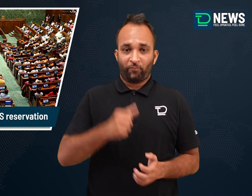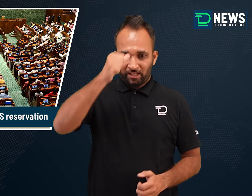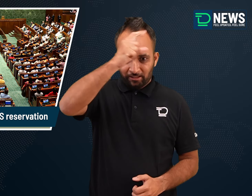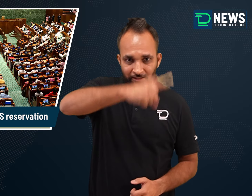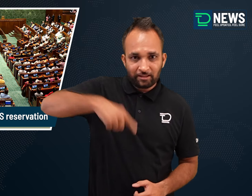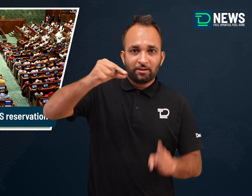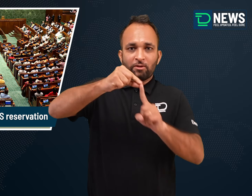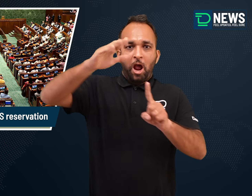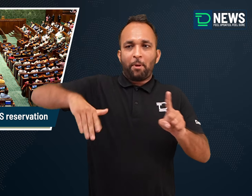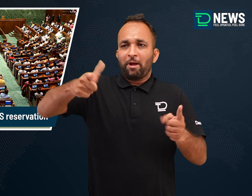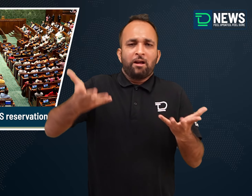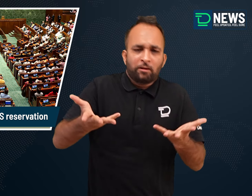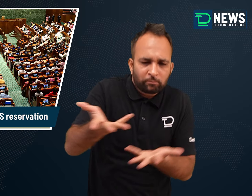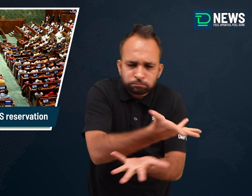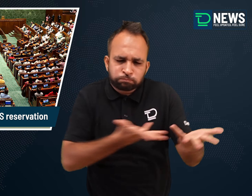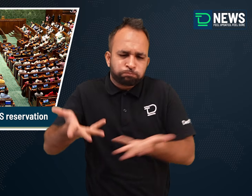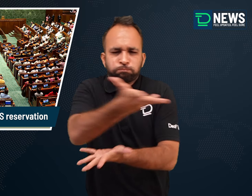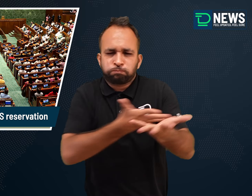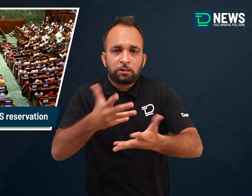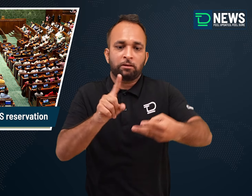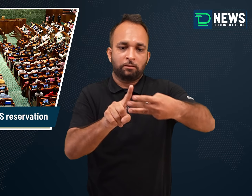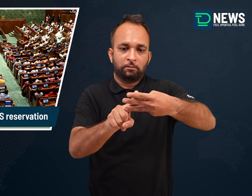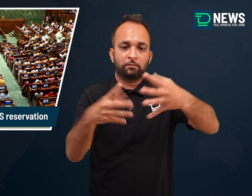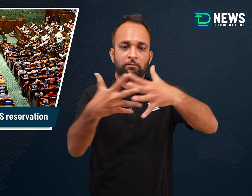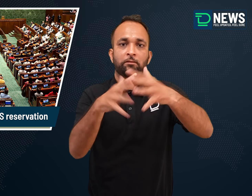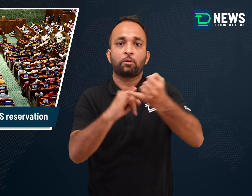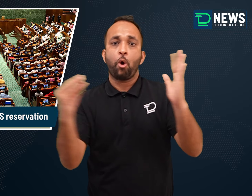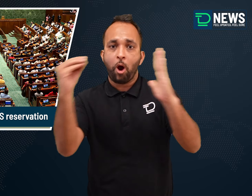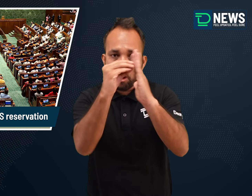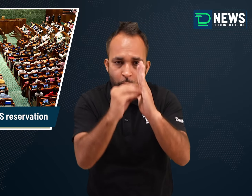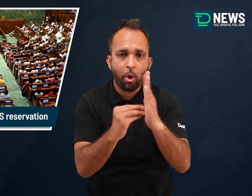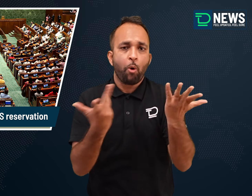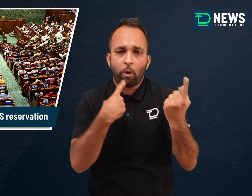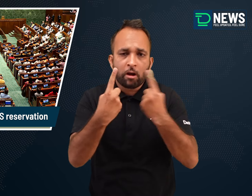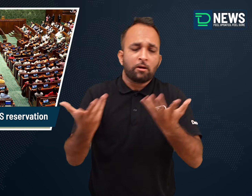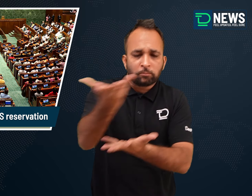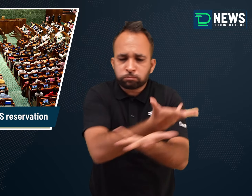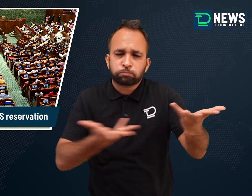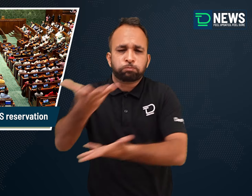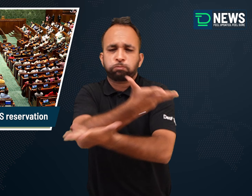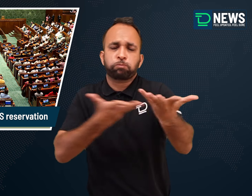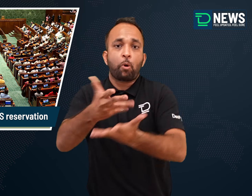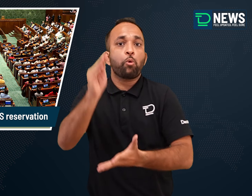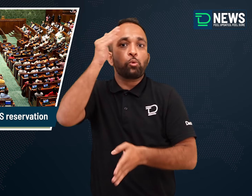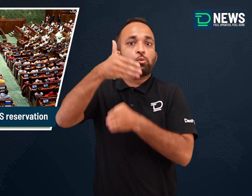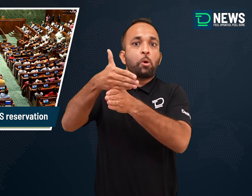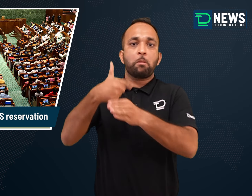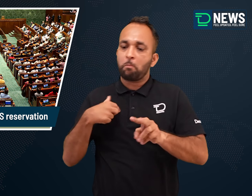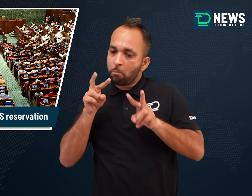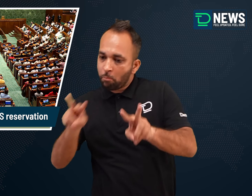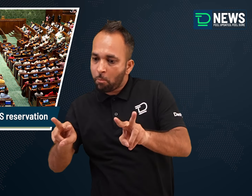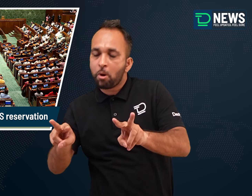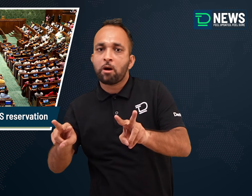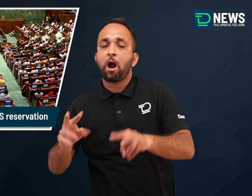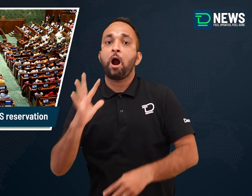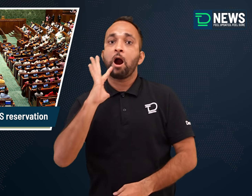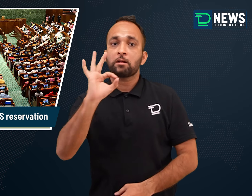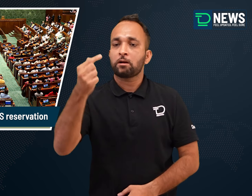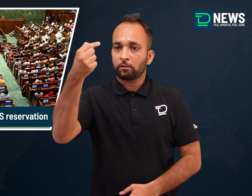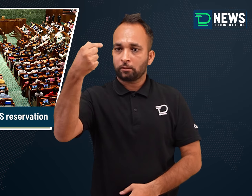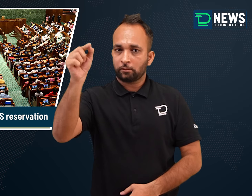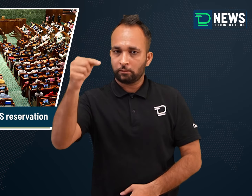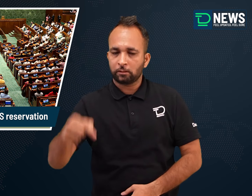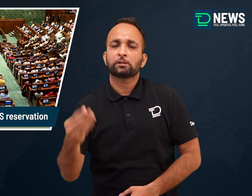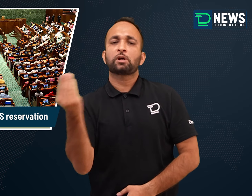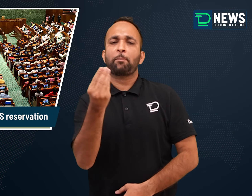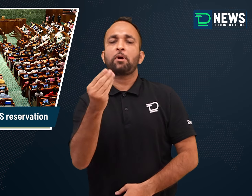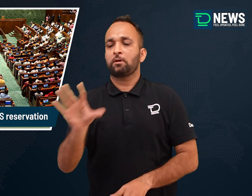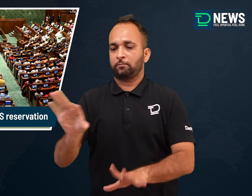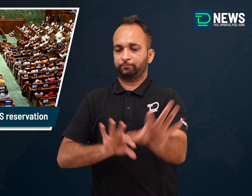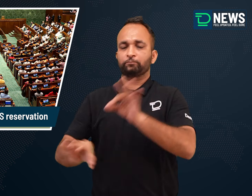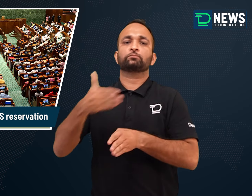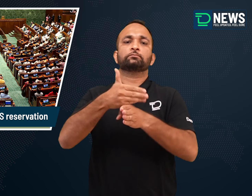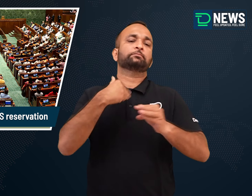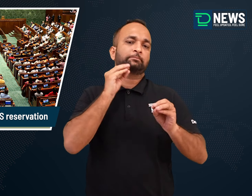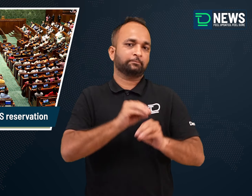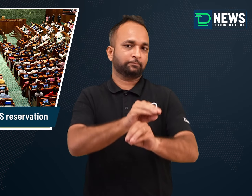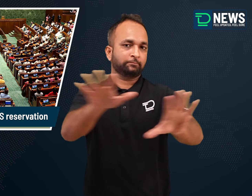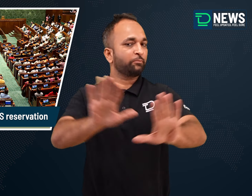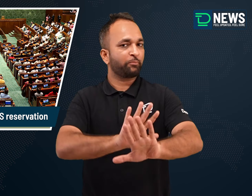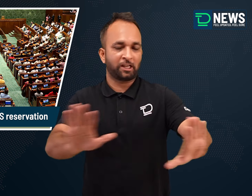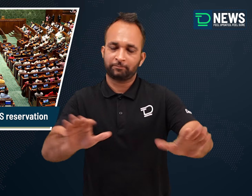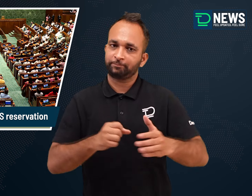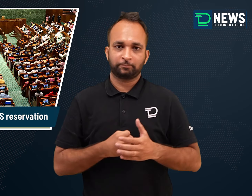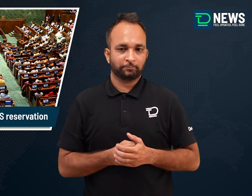Ok, let me share some true data that was given by the BJP minister in the parliament.